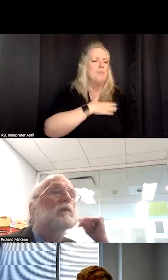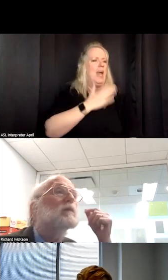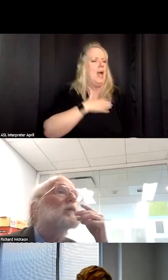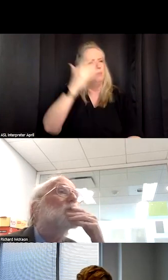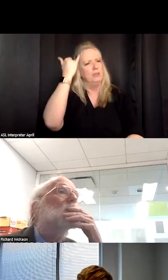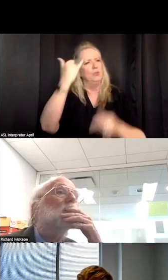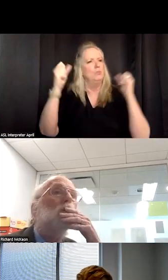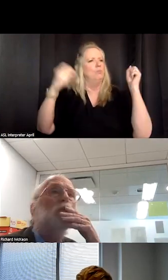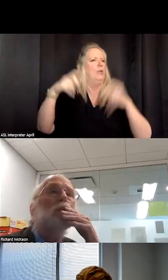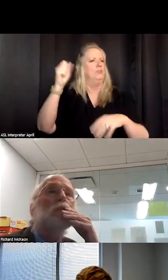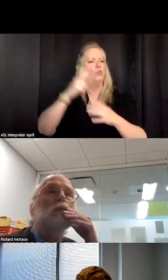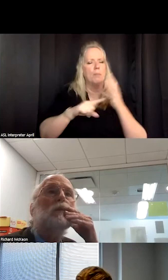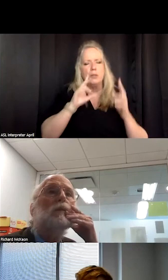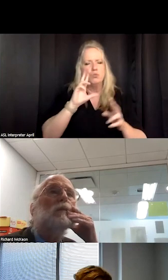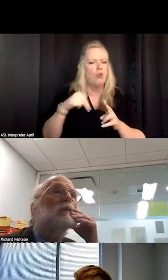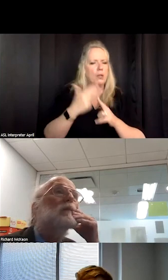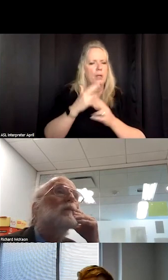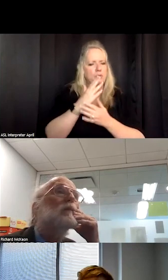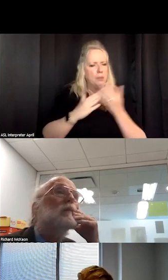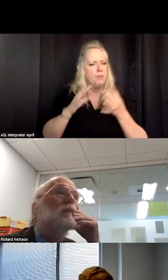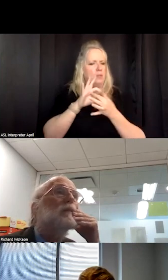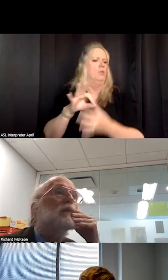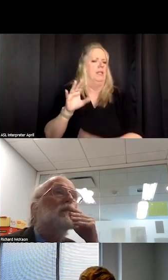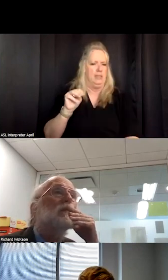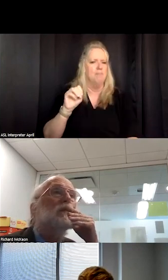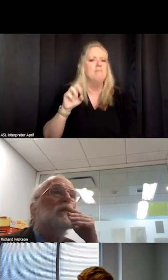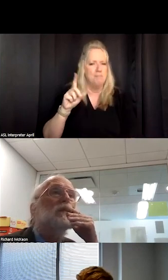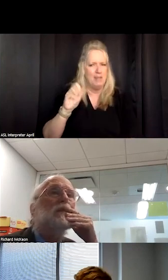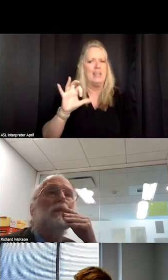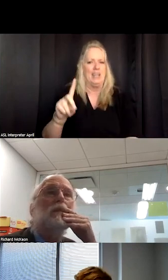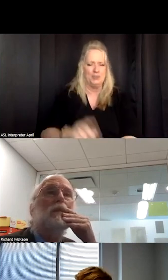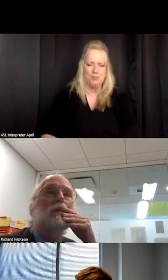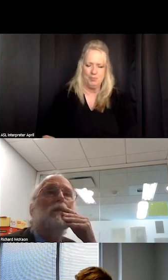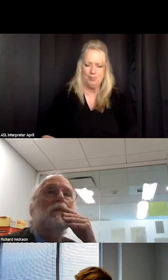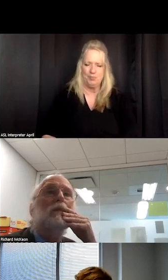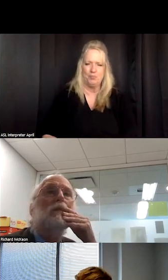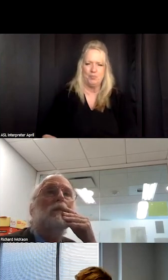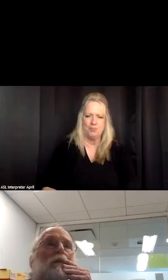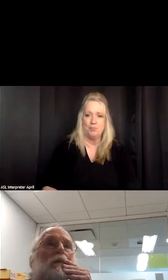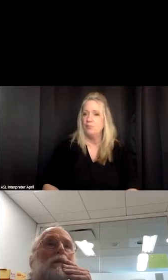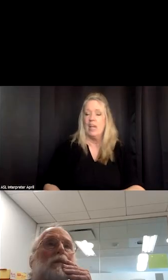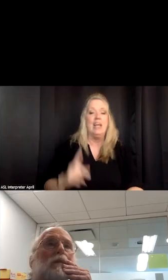MORE ABOUT SOME OF THE LEVERS IN MEDICAID. >> SOUND LOOK A GOOD OPPORTUNITY FOR THE CFO